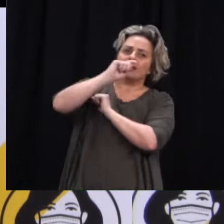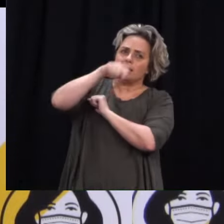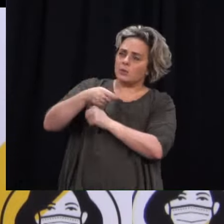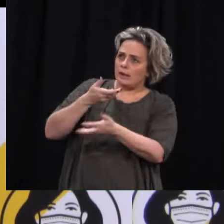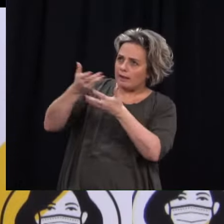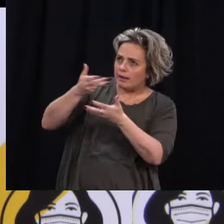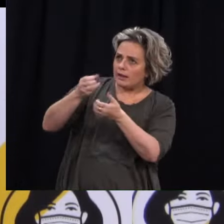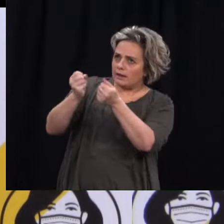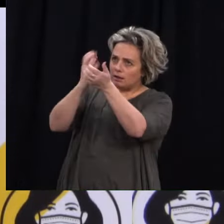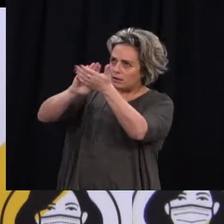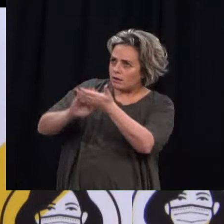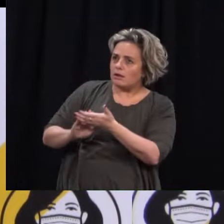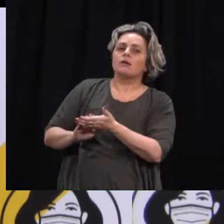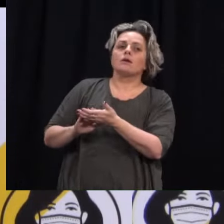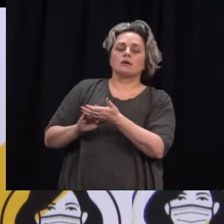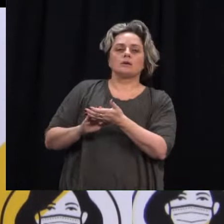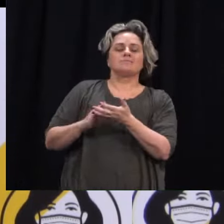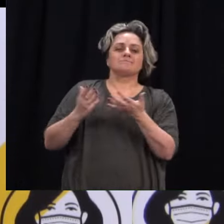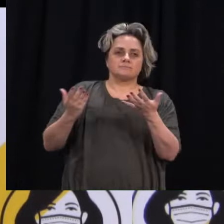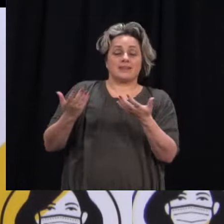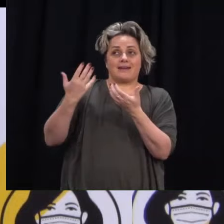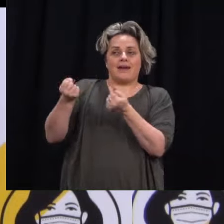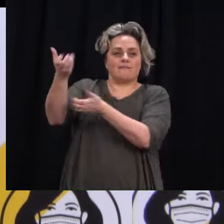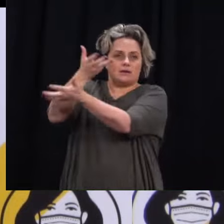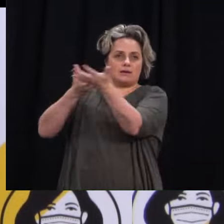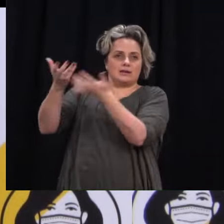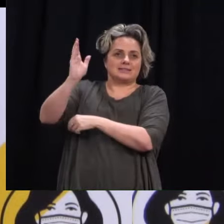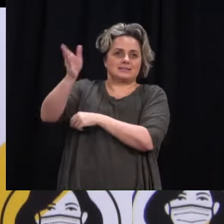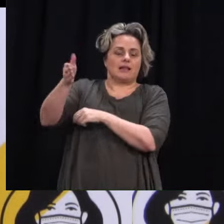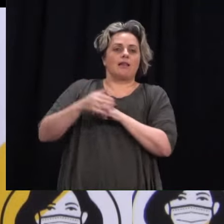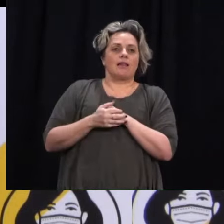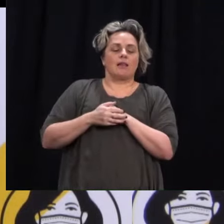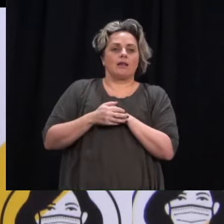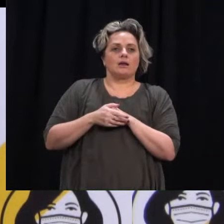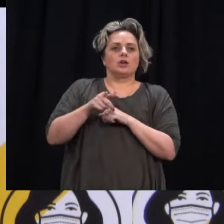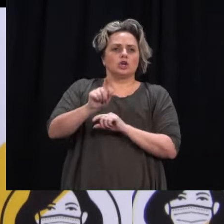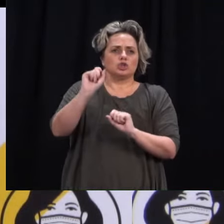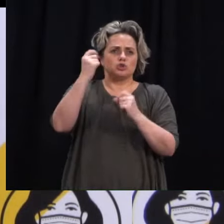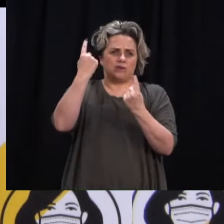New Zealanders and those associated with us out from